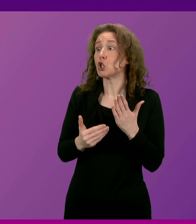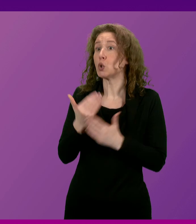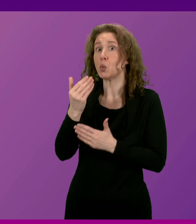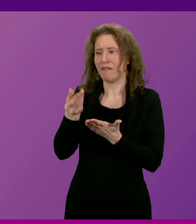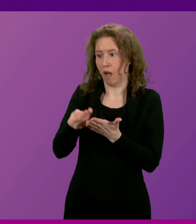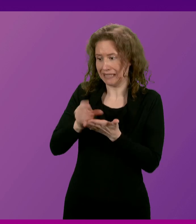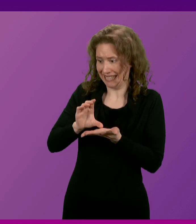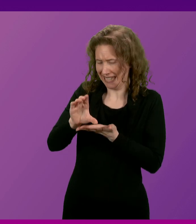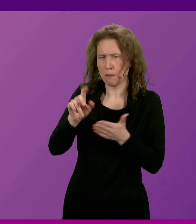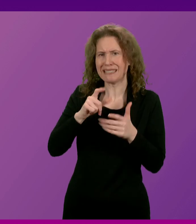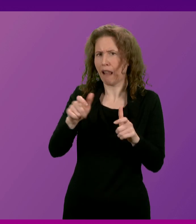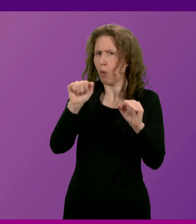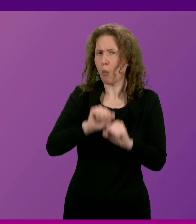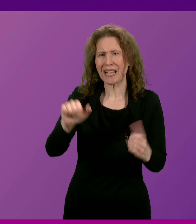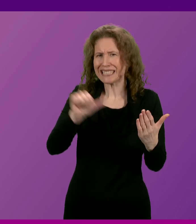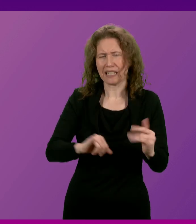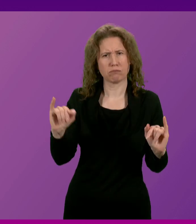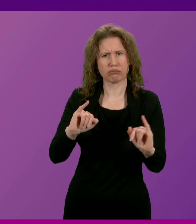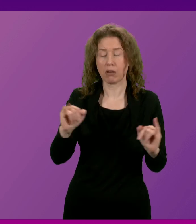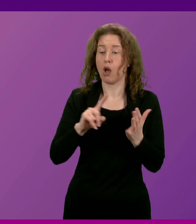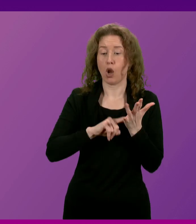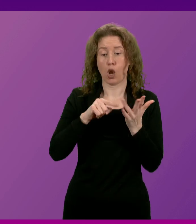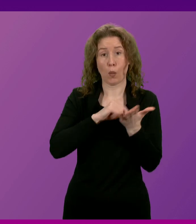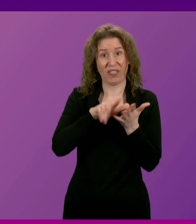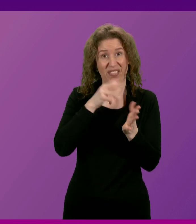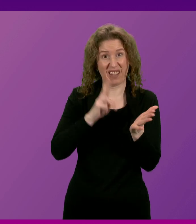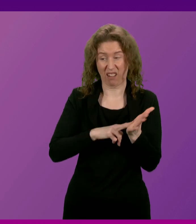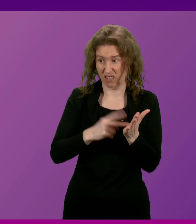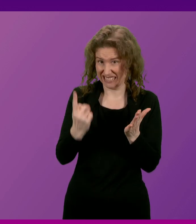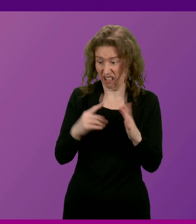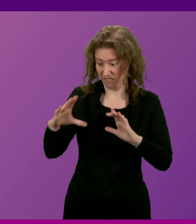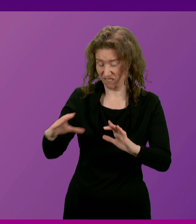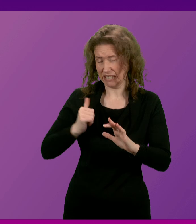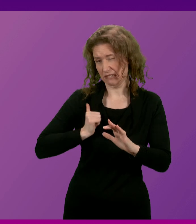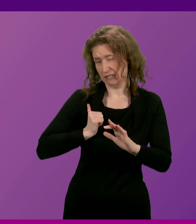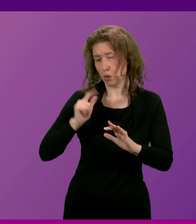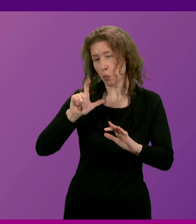waiting lists are too long. Lothian alone is forecast to have 1,200 adults waiting